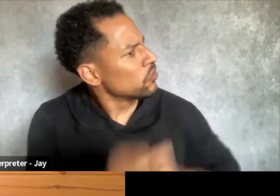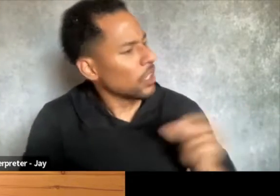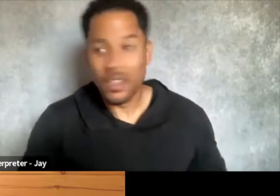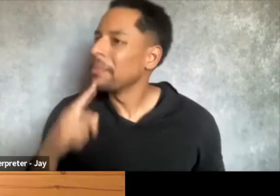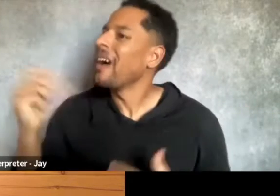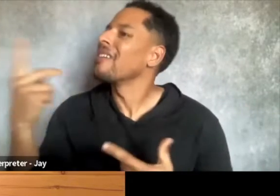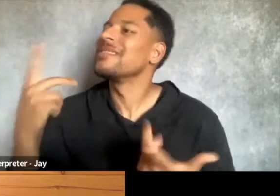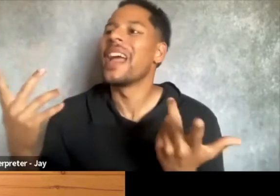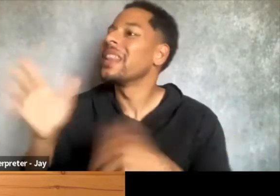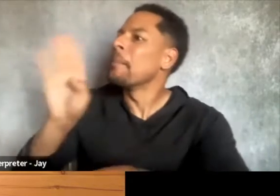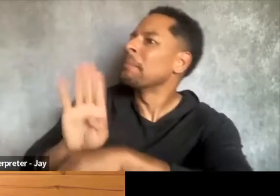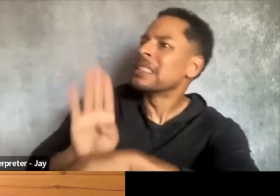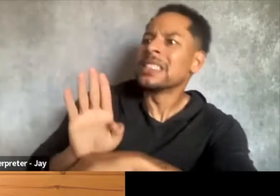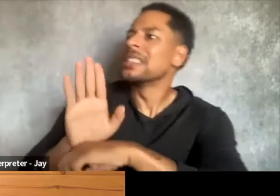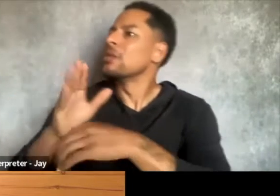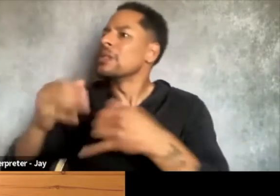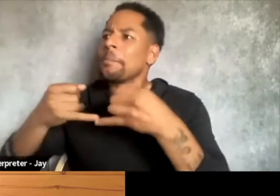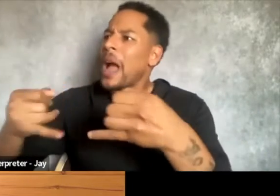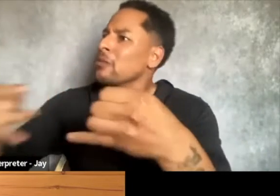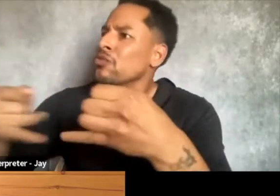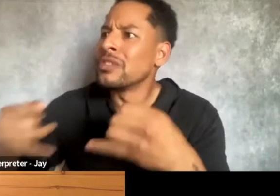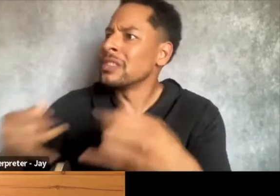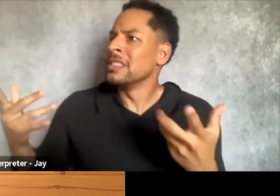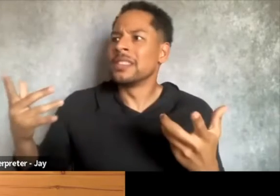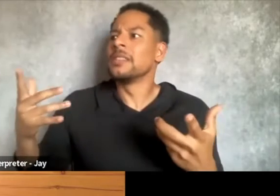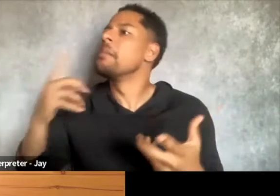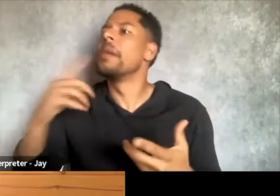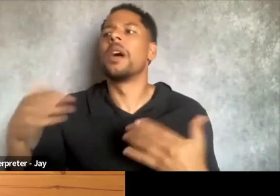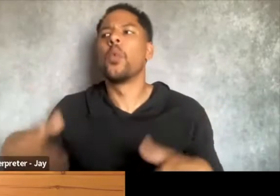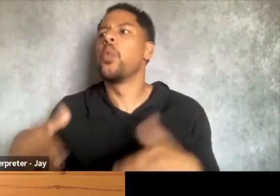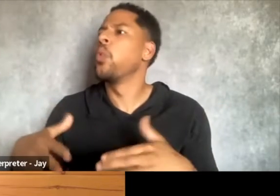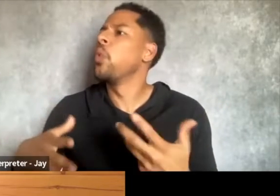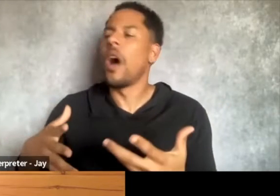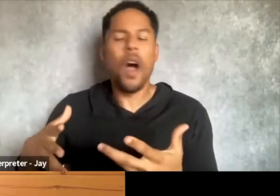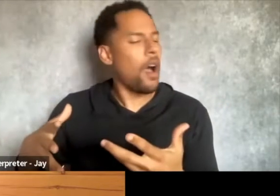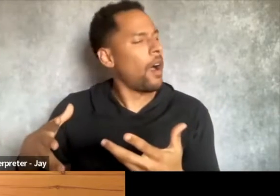about each other's business, but I crossed that line for you more times than I care to count.